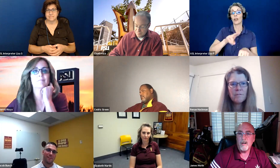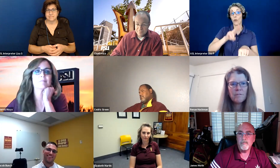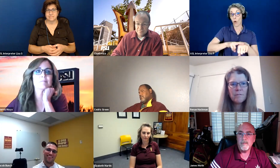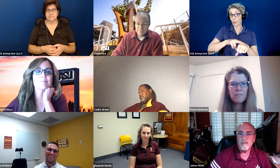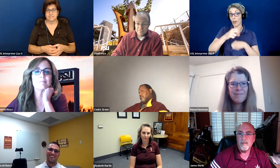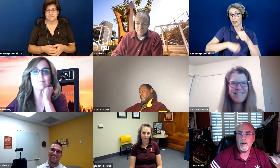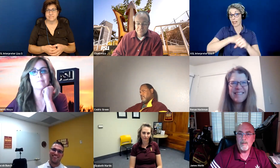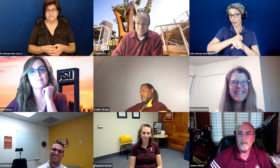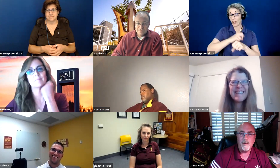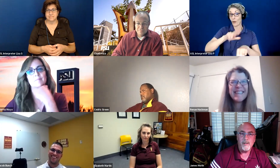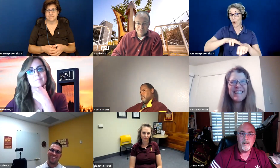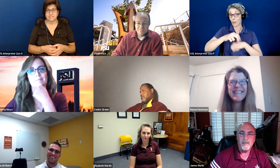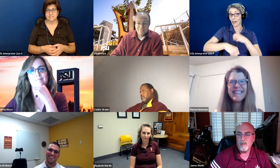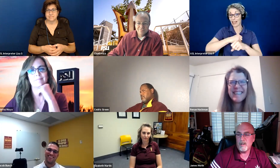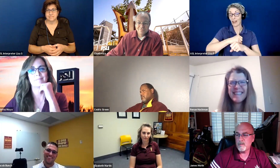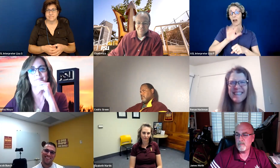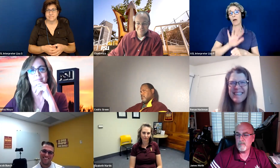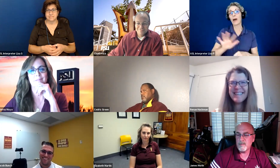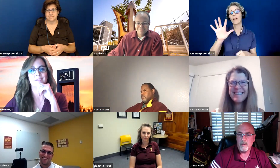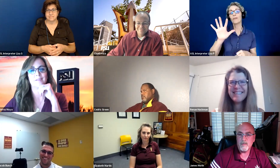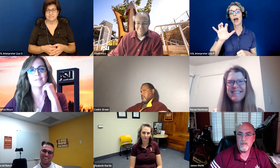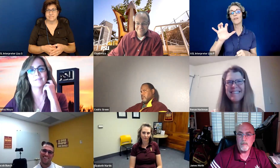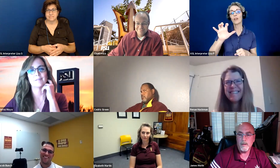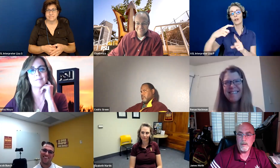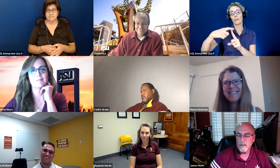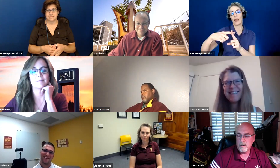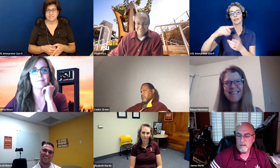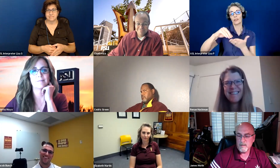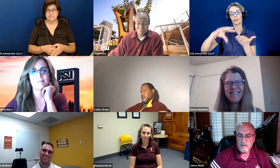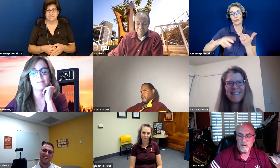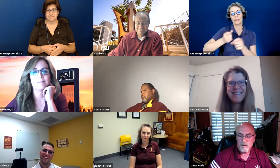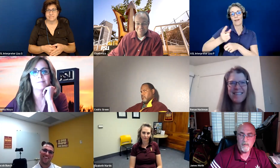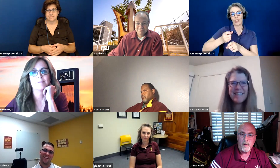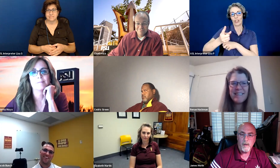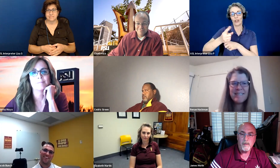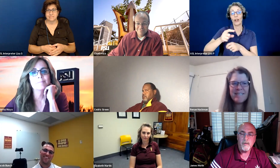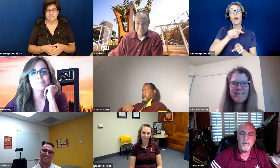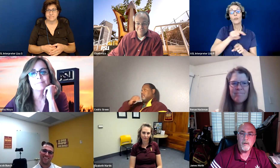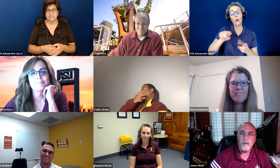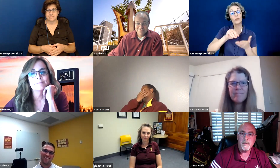of about 500 plus students annually. These are students with temporary disability,